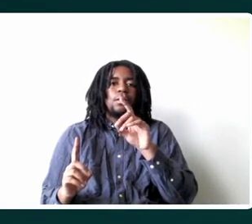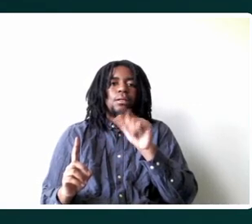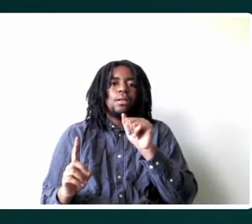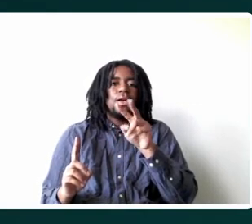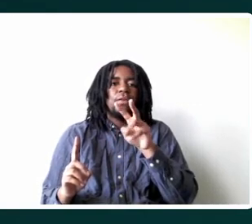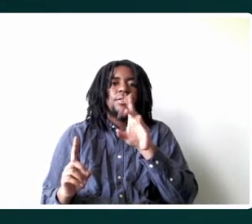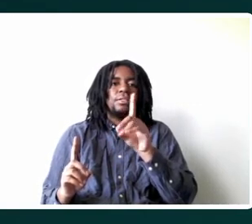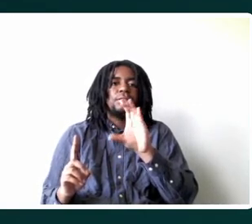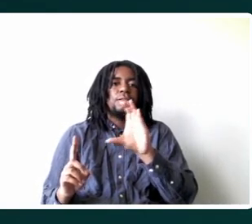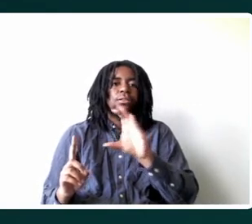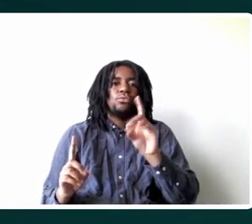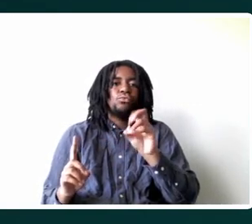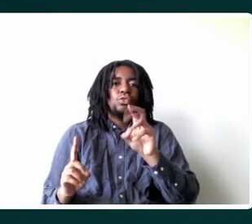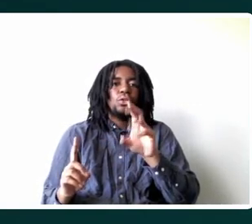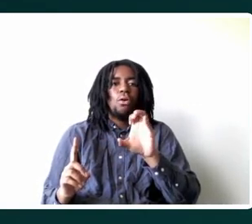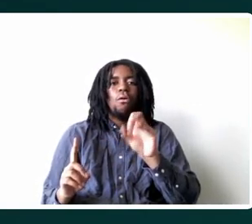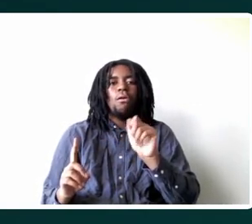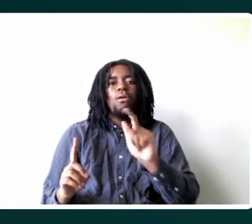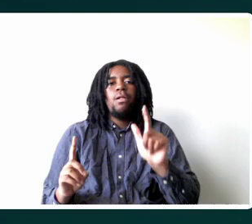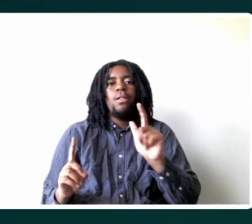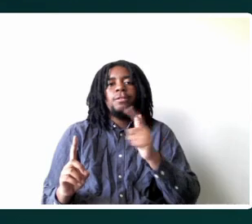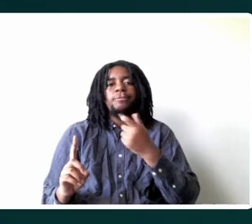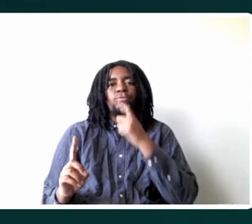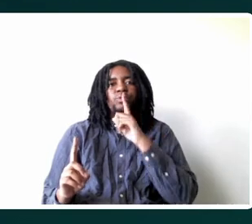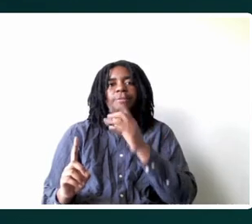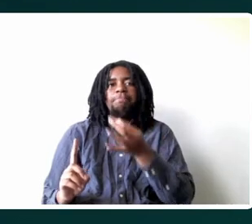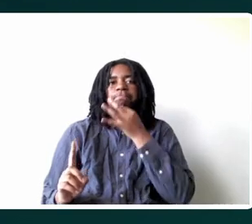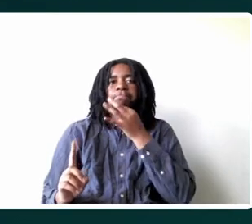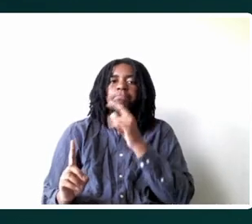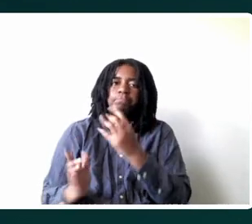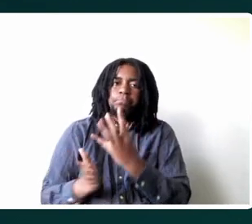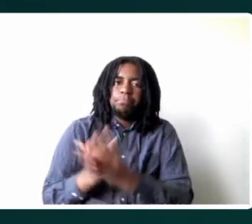and taught there and had been chair of the Art Department in the 1960s, said,